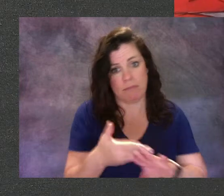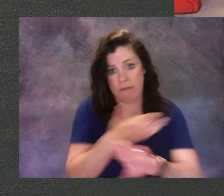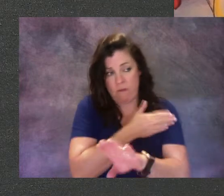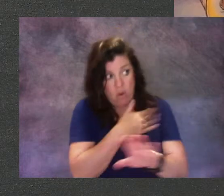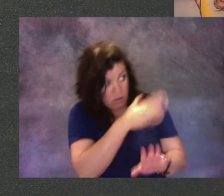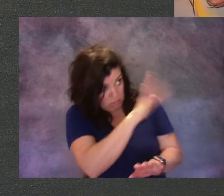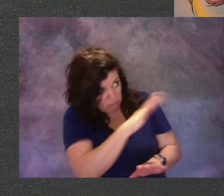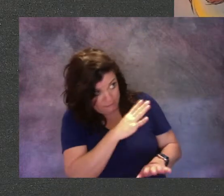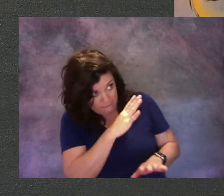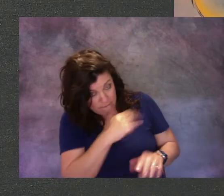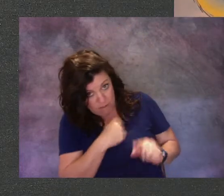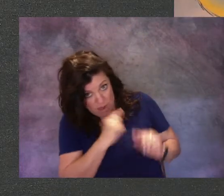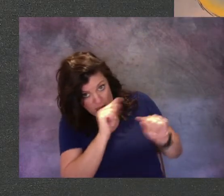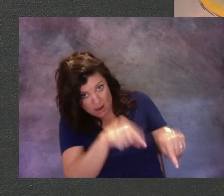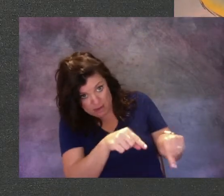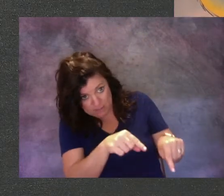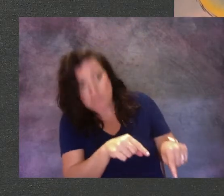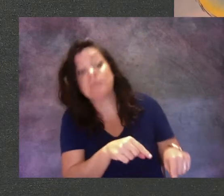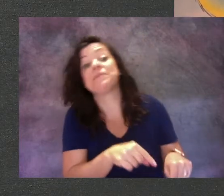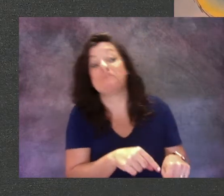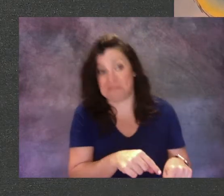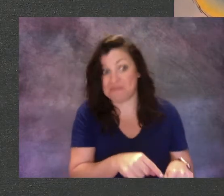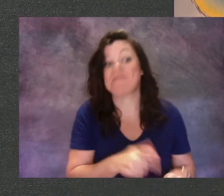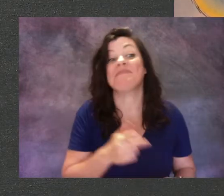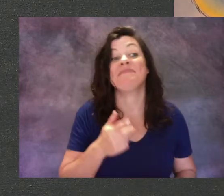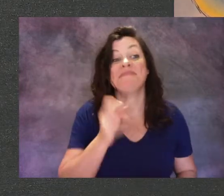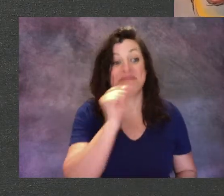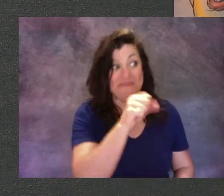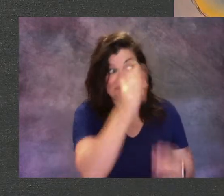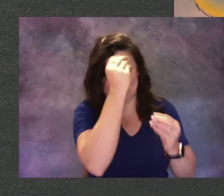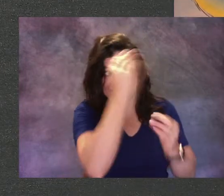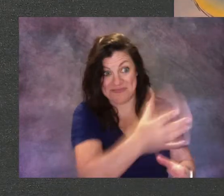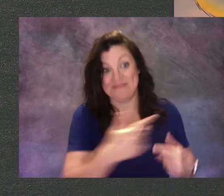Clifford always arrives on time.